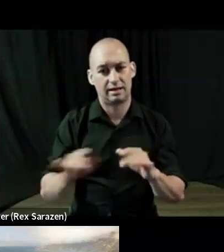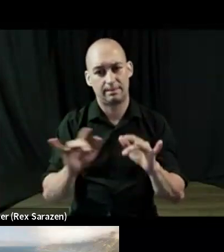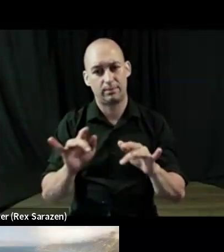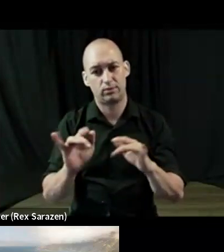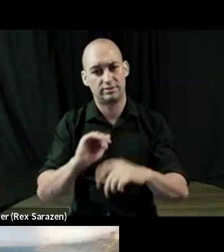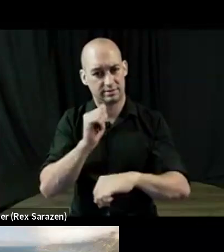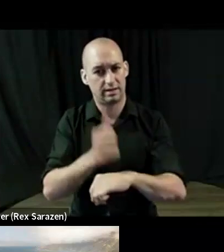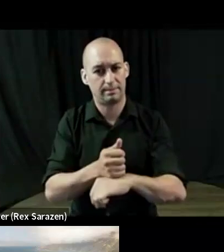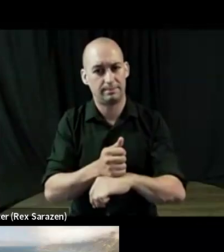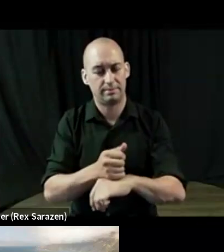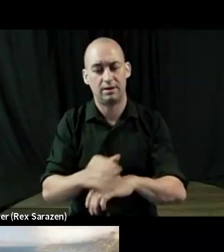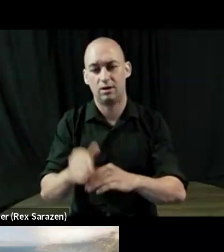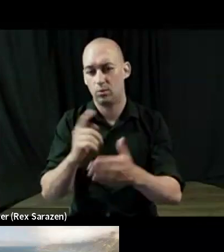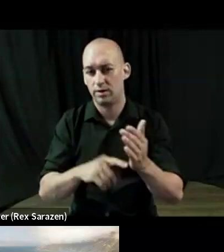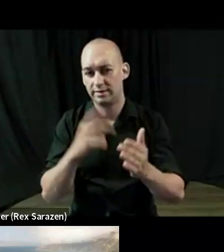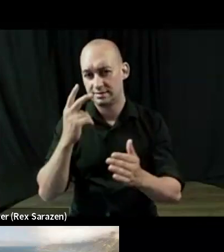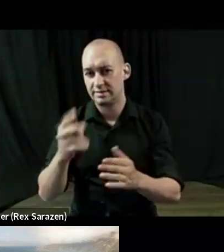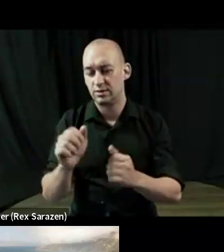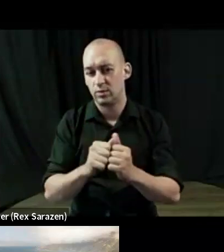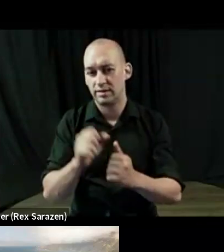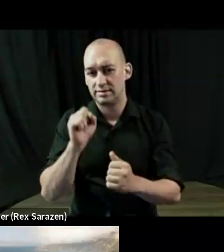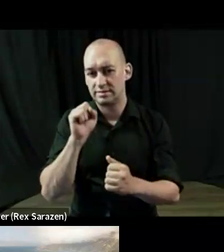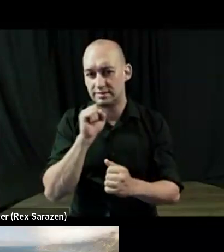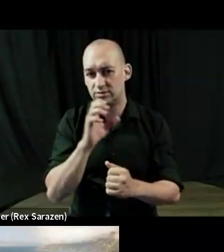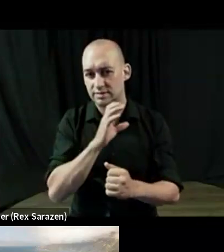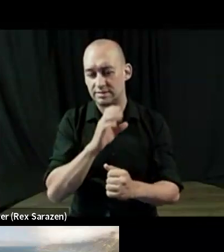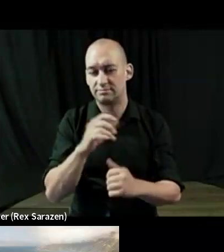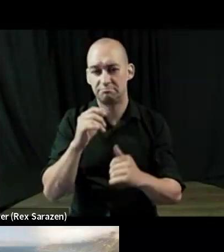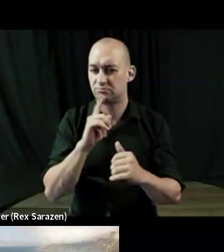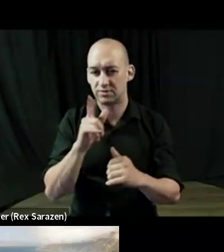with our seniors is they really aren't getting it. They can go through the digital training,